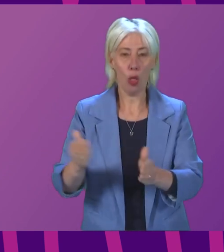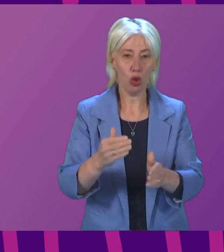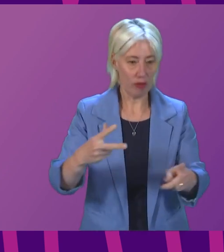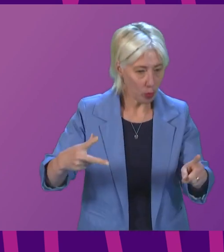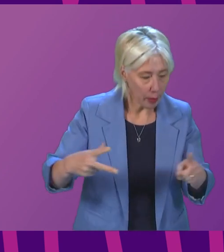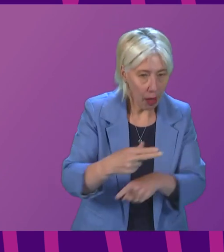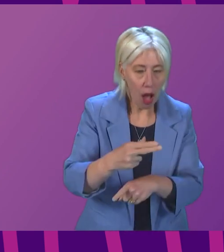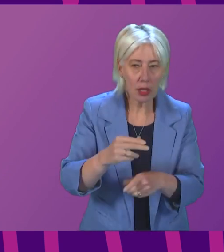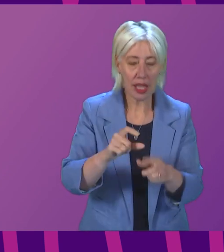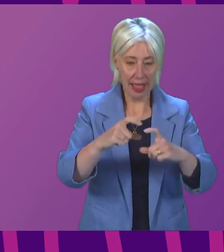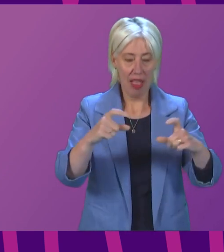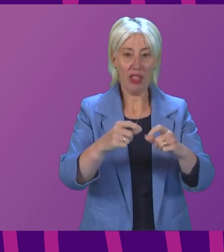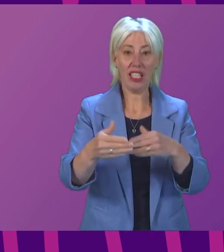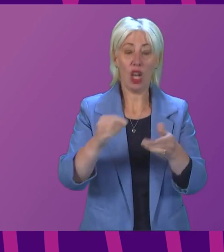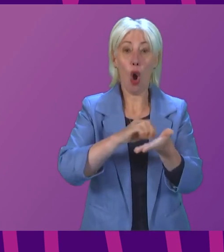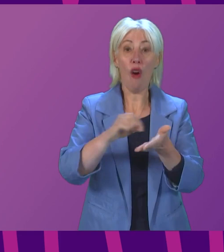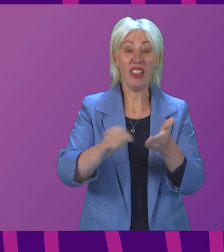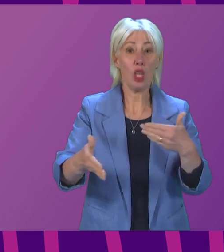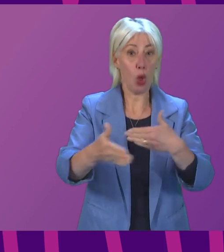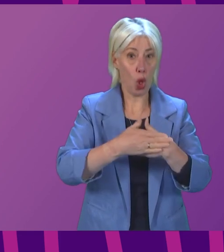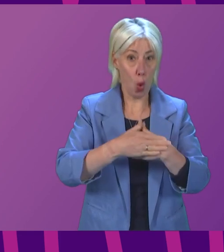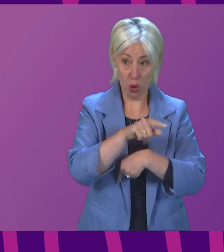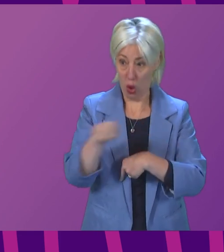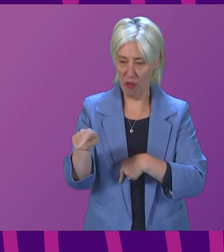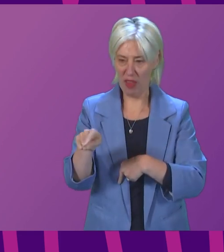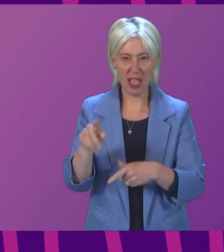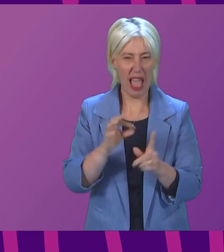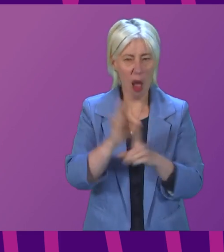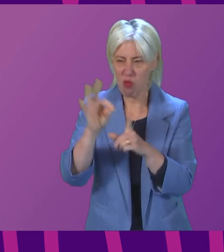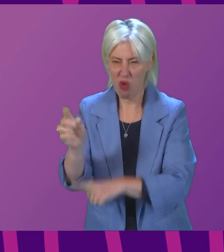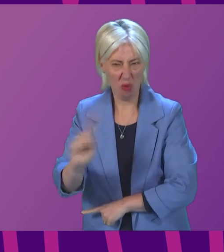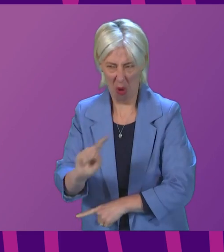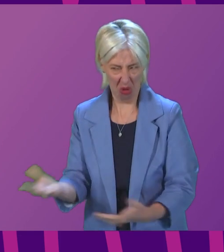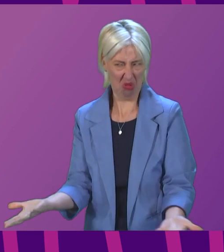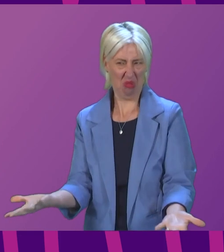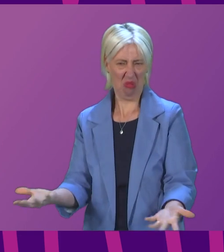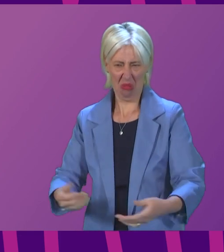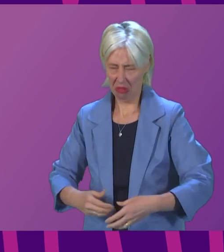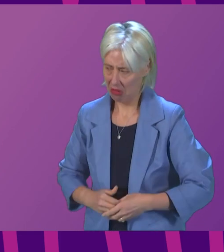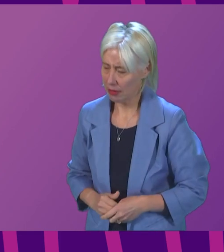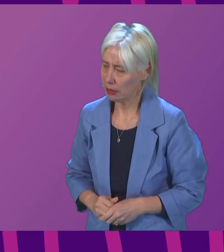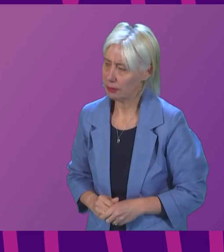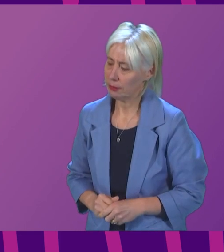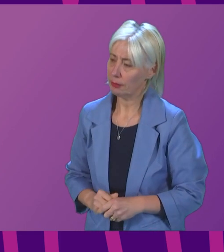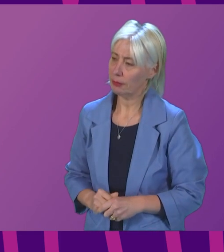closures. What part of that is an improvement?